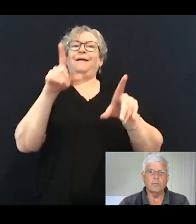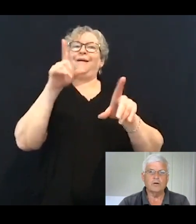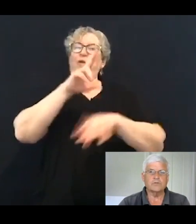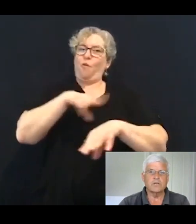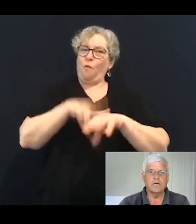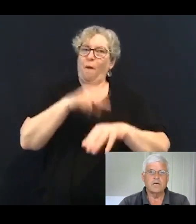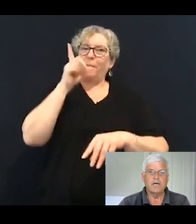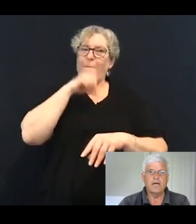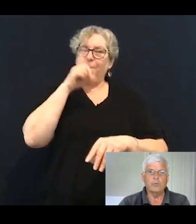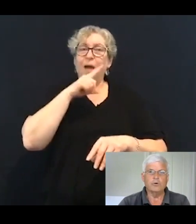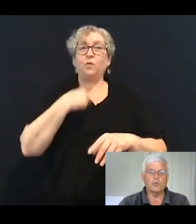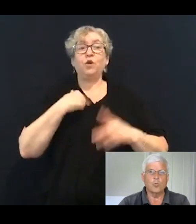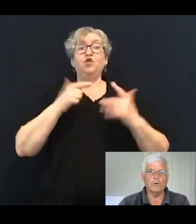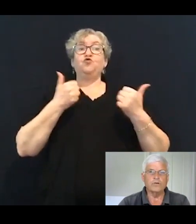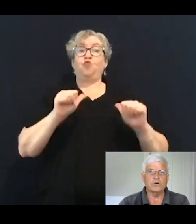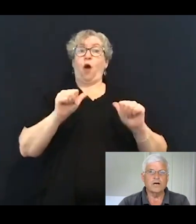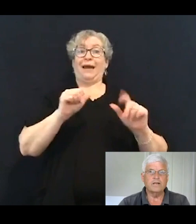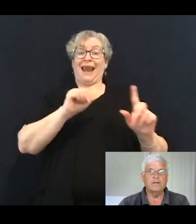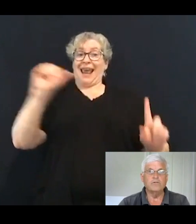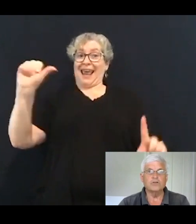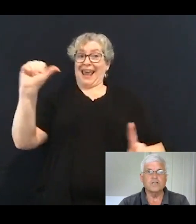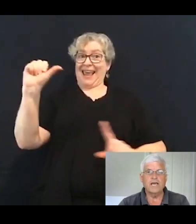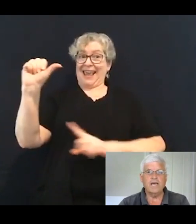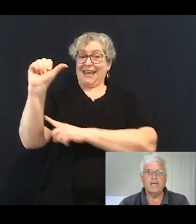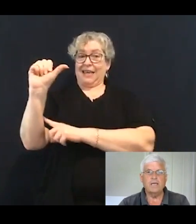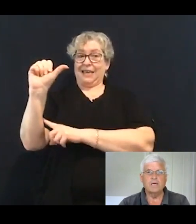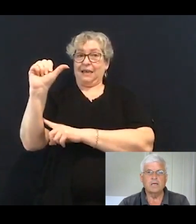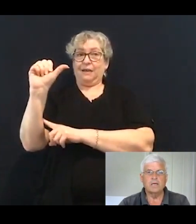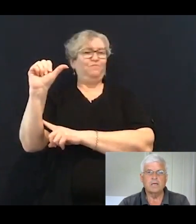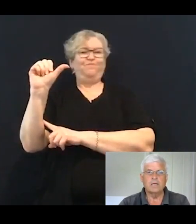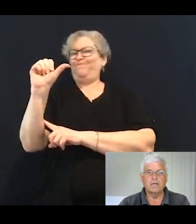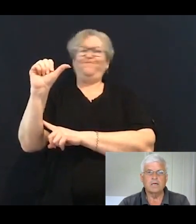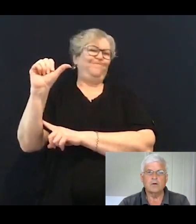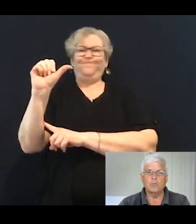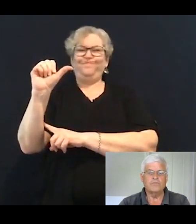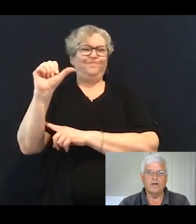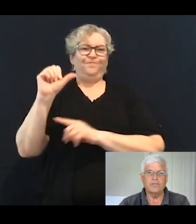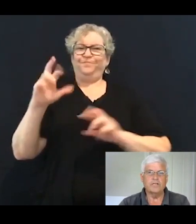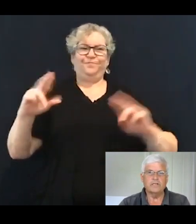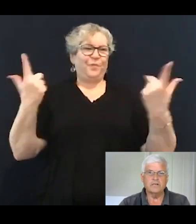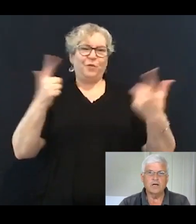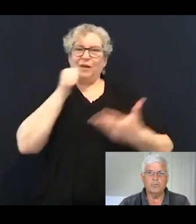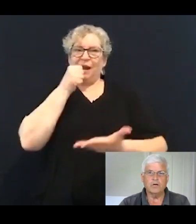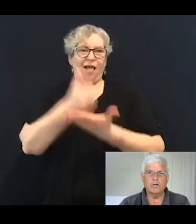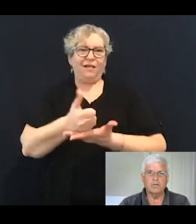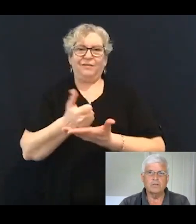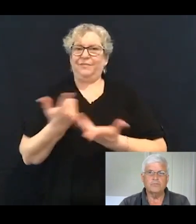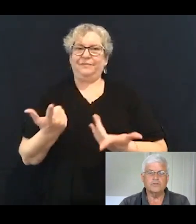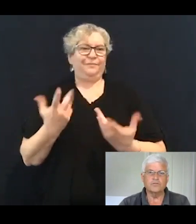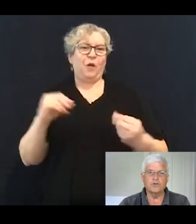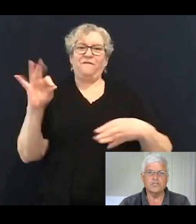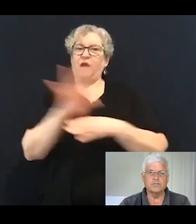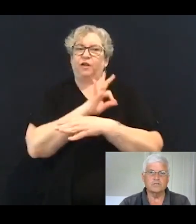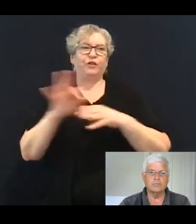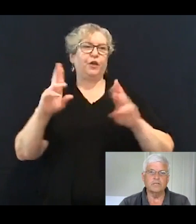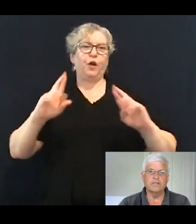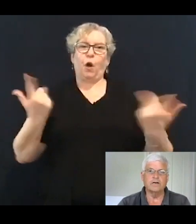And when we tried version A, we found that it didn't help at all. This version is completely non-functional.